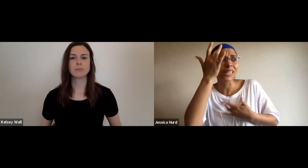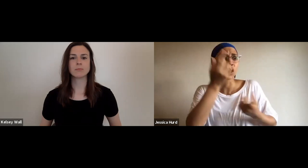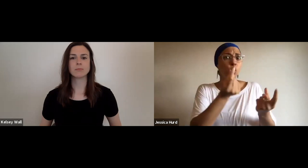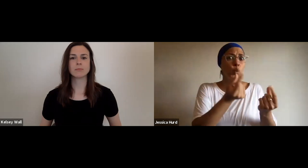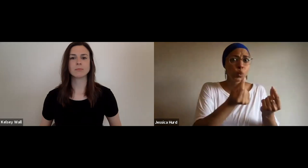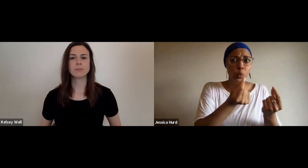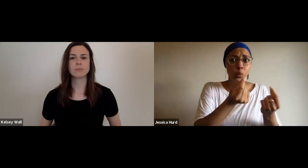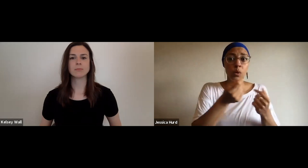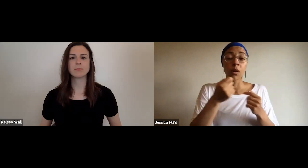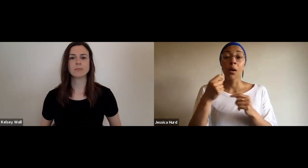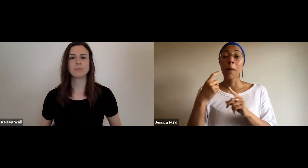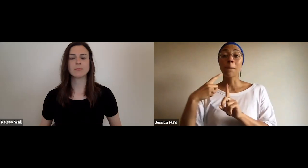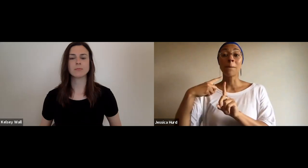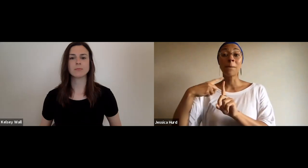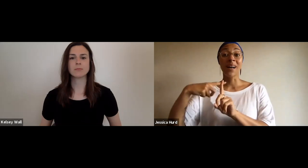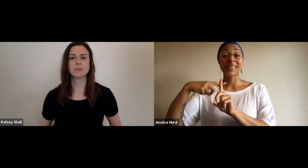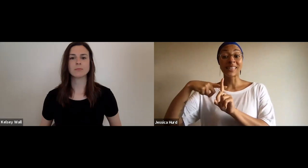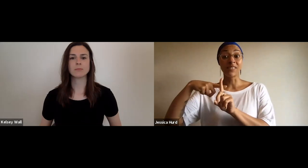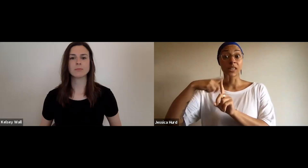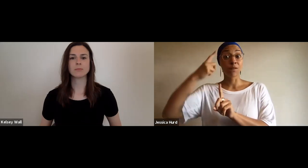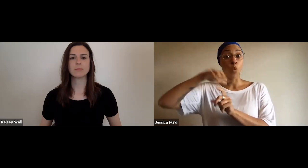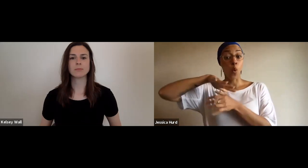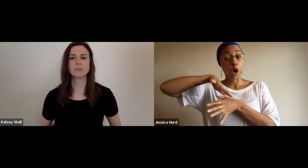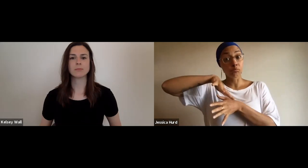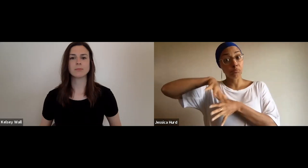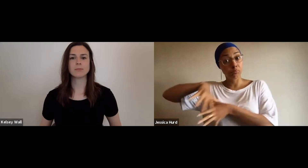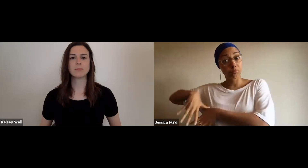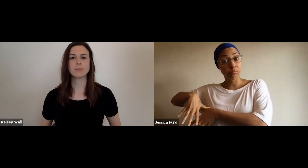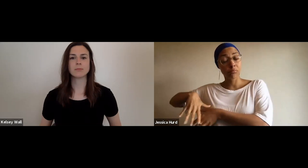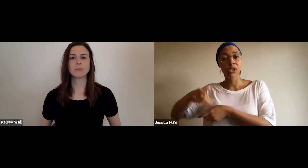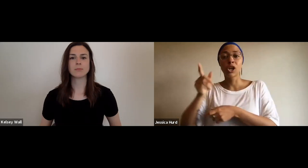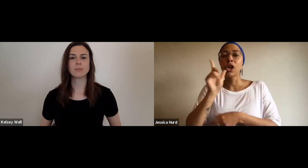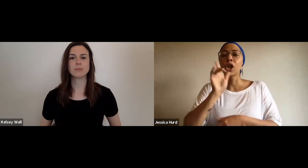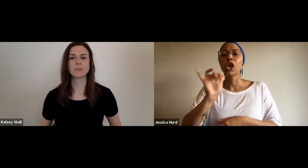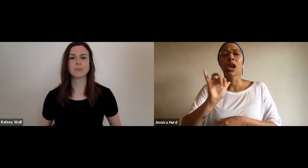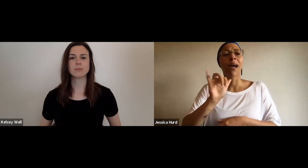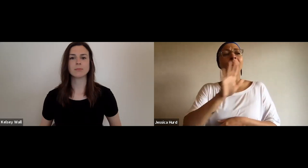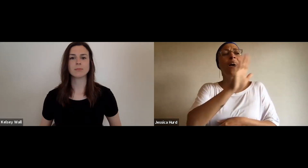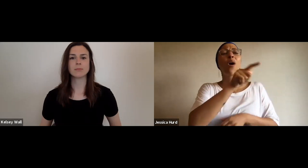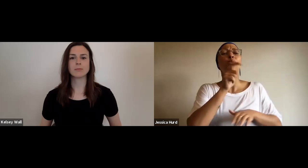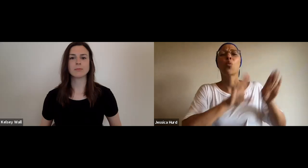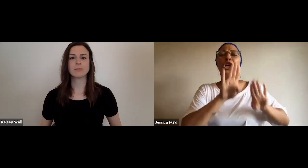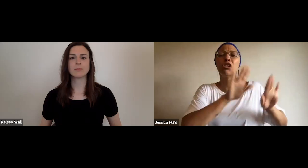Stress is something we need to deal with. It causes illness. Things happen, but we cannot use positive thinking